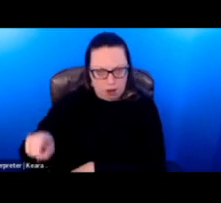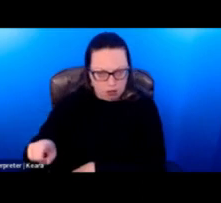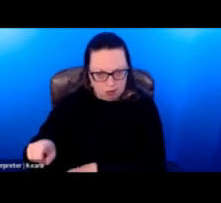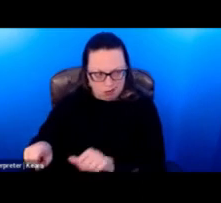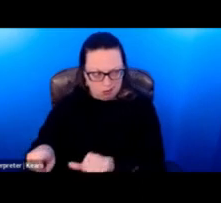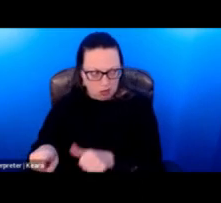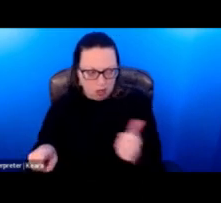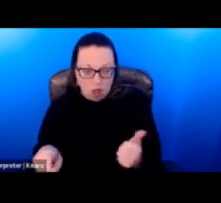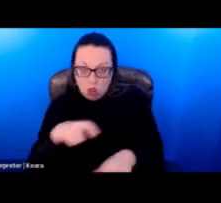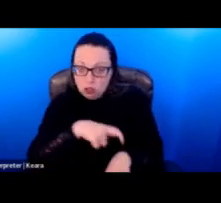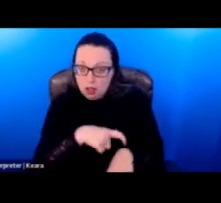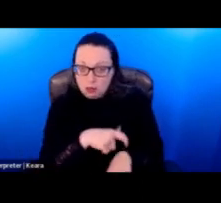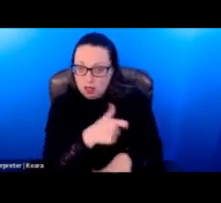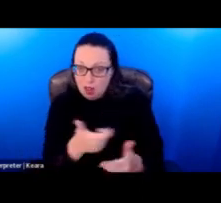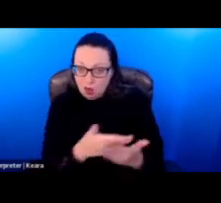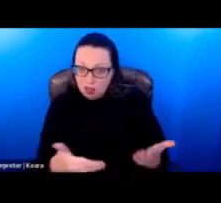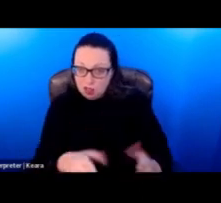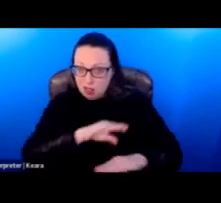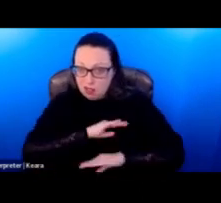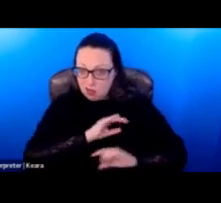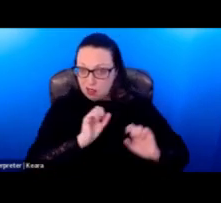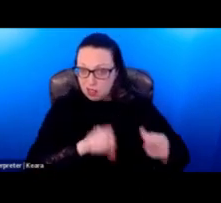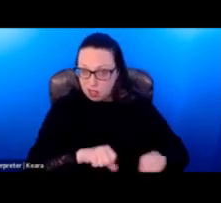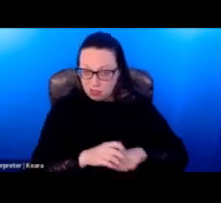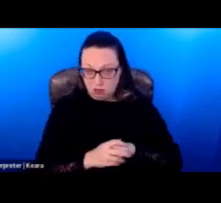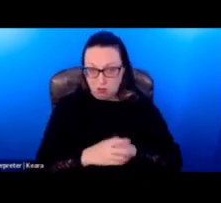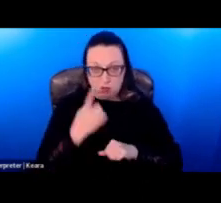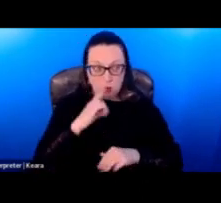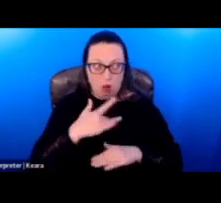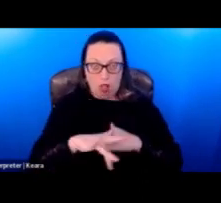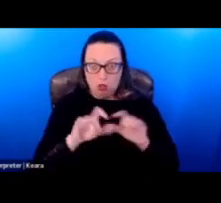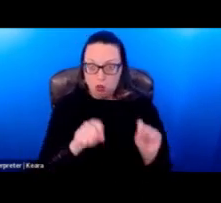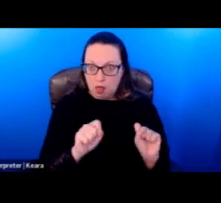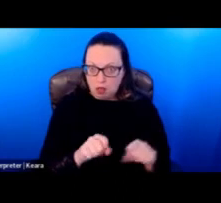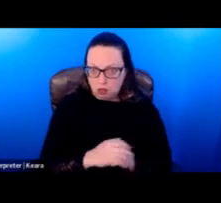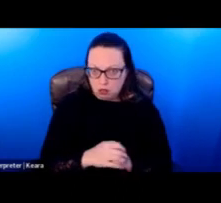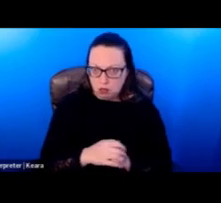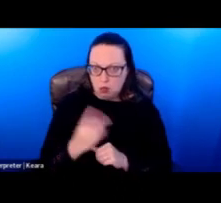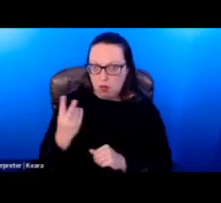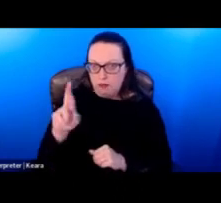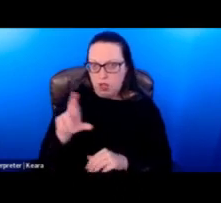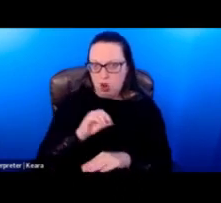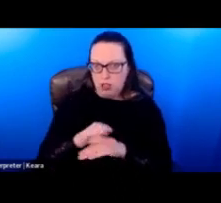may suffice. If nothing else for eligibility so that the VR counselor can send that positive